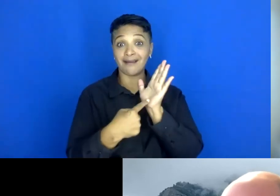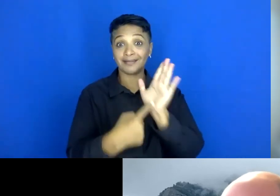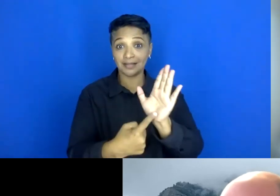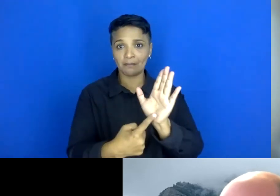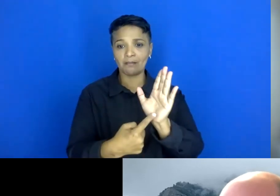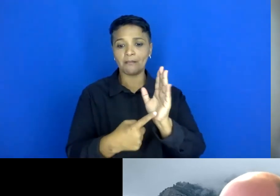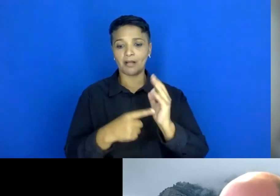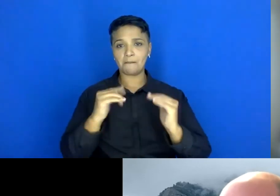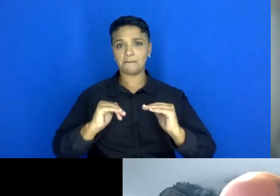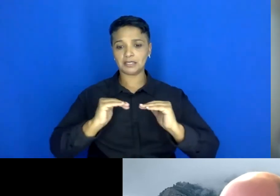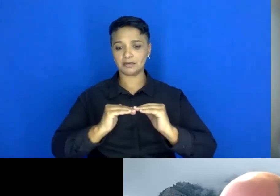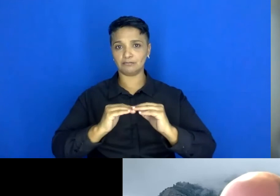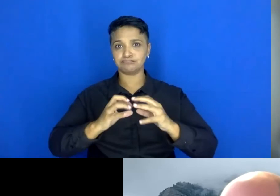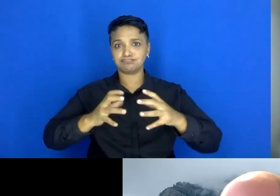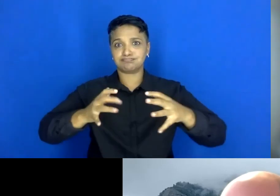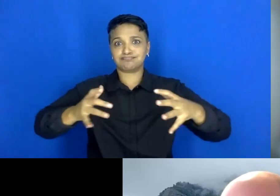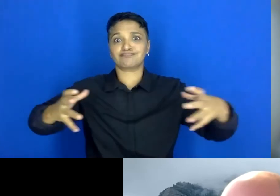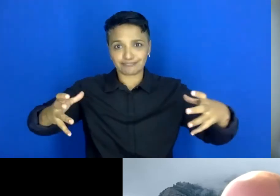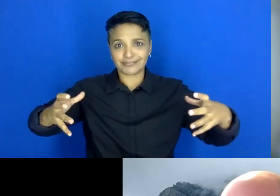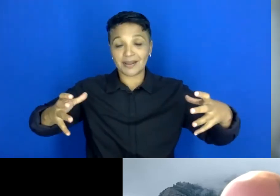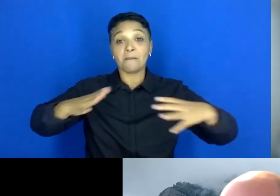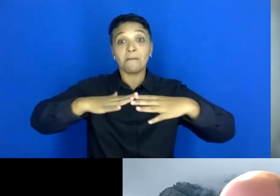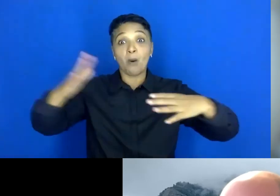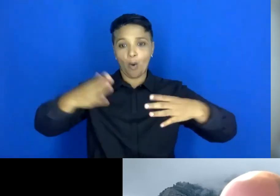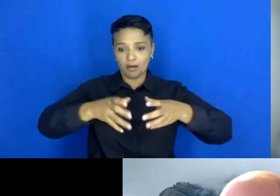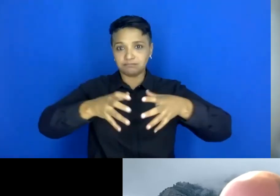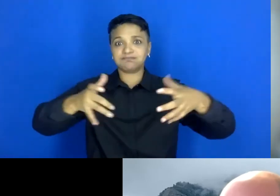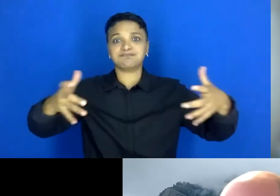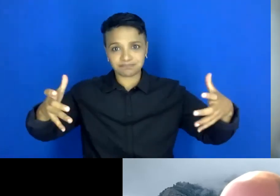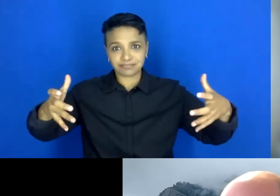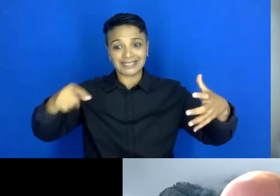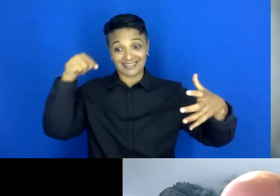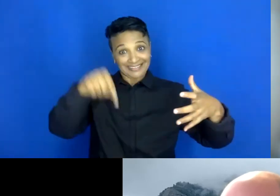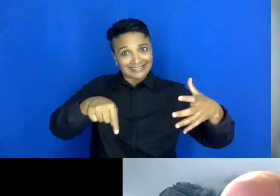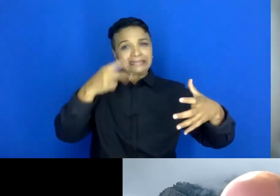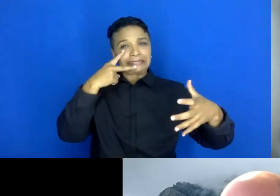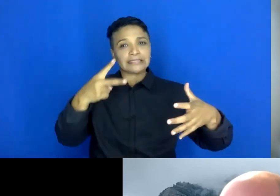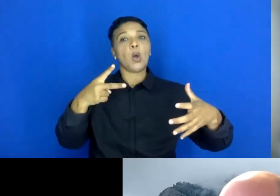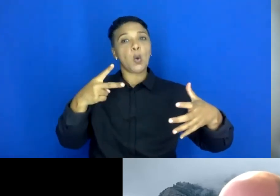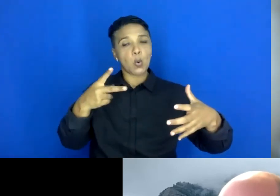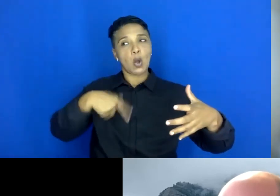um because that's how we'll really ensure that we're reaching um you know all the populations